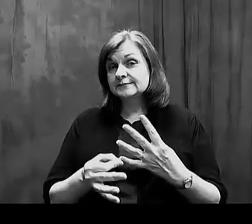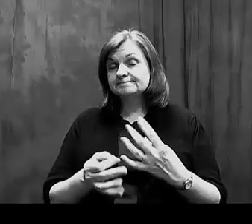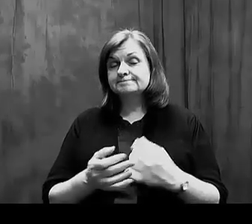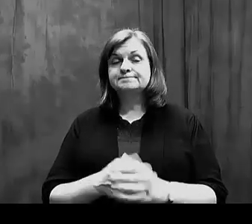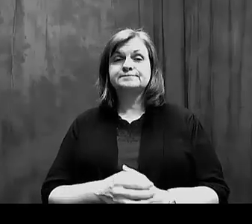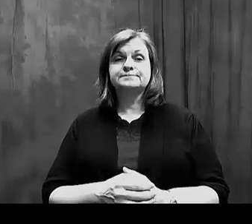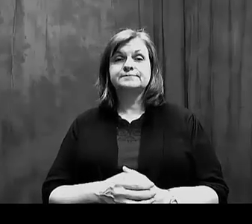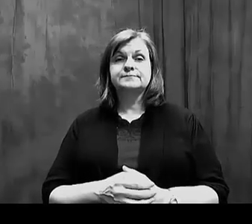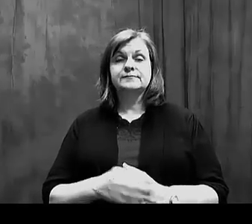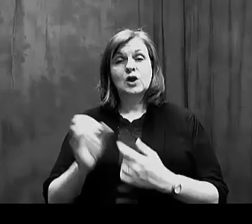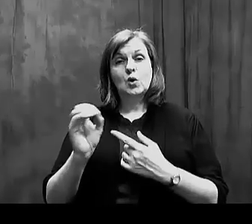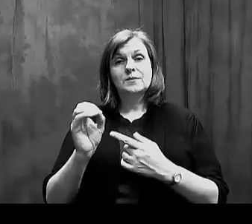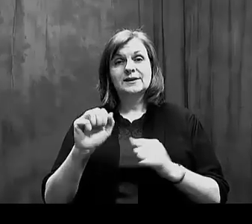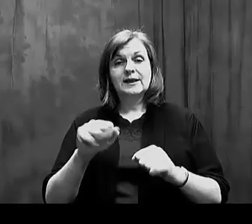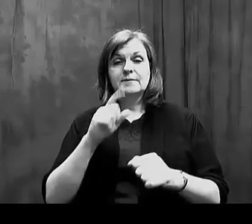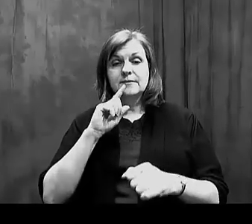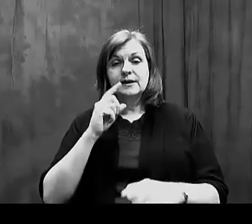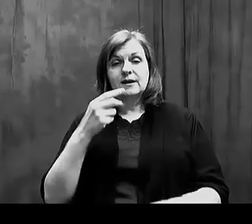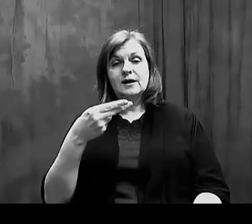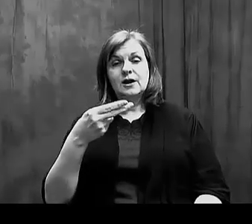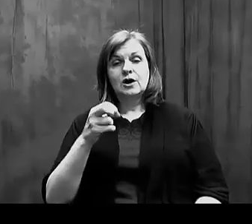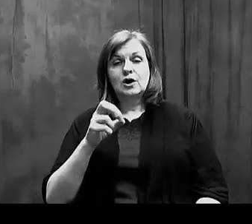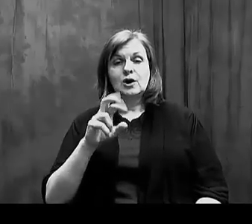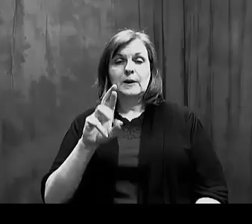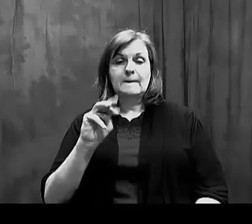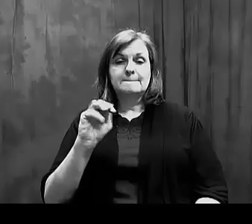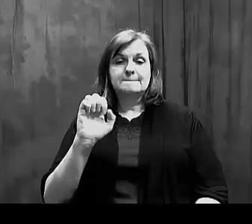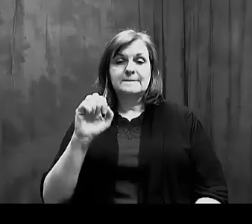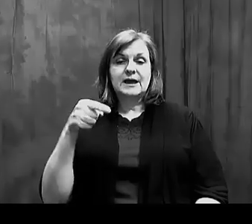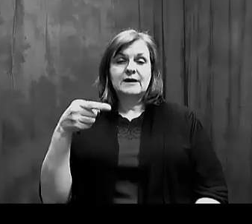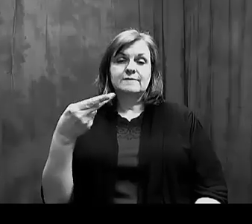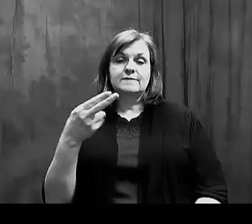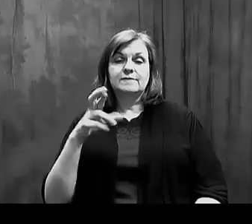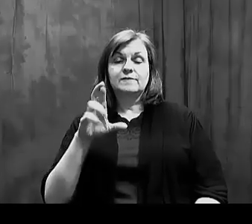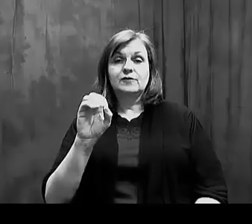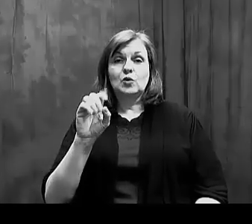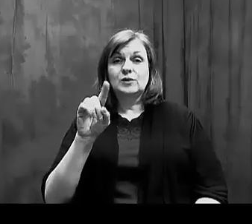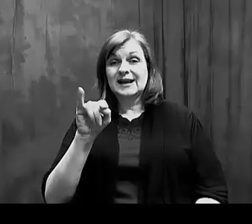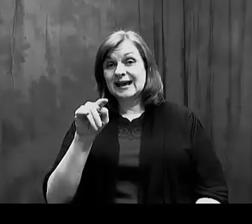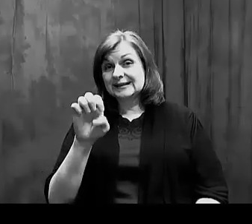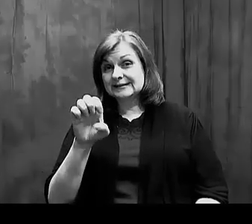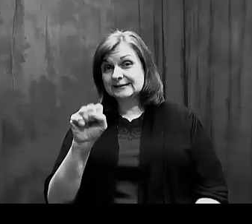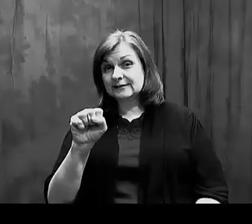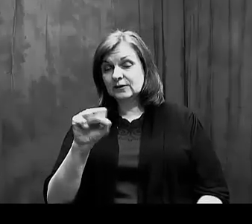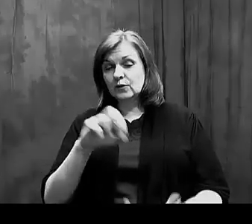stress on the organisms